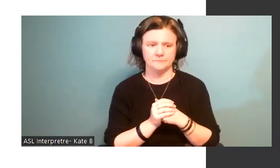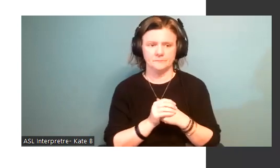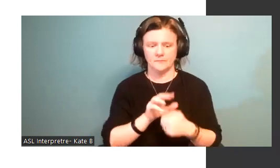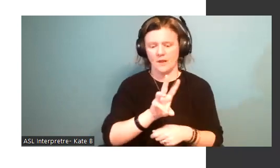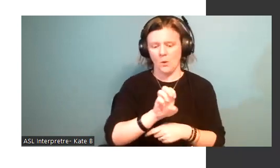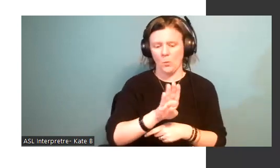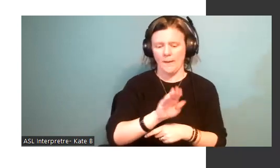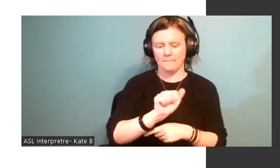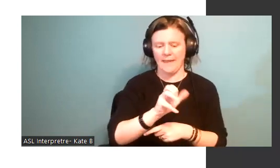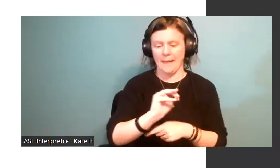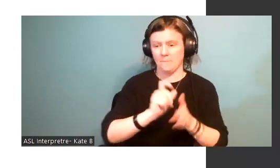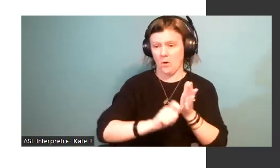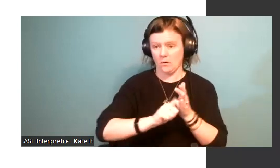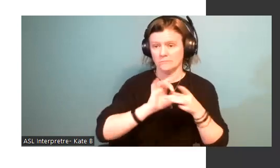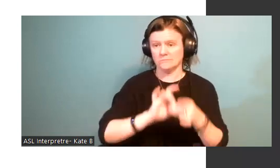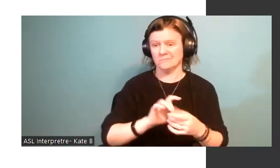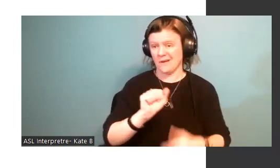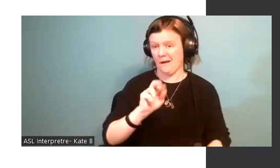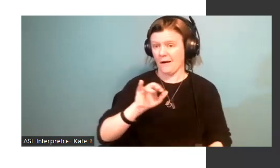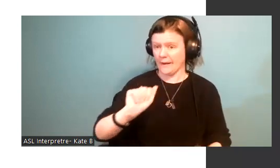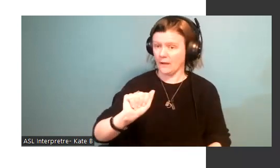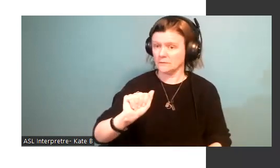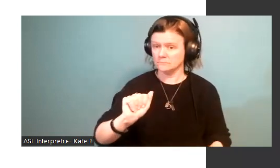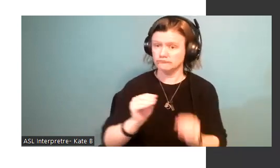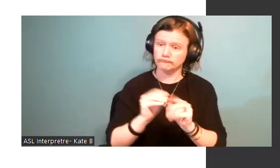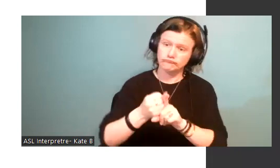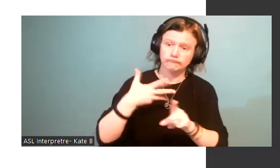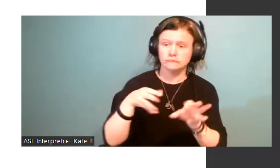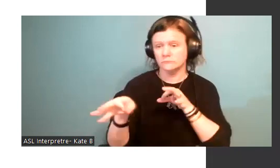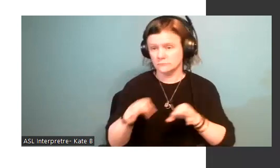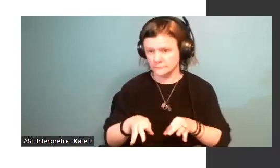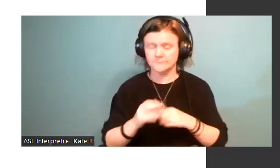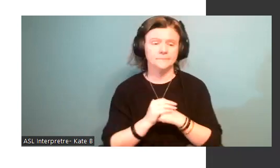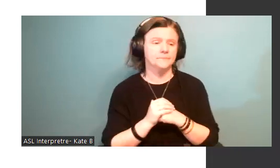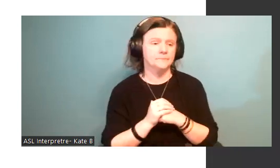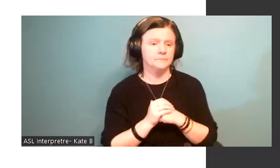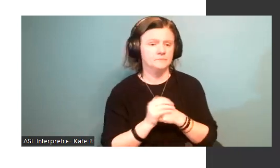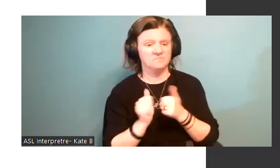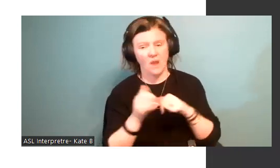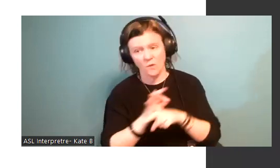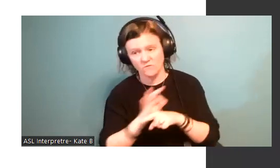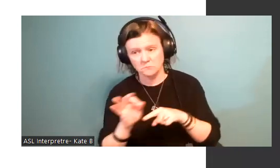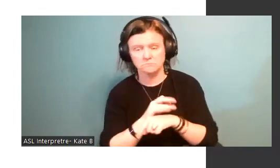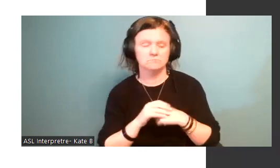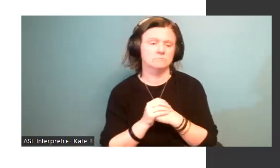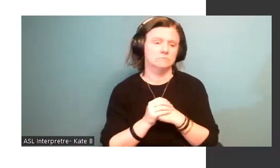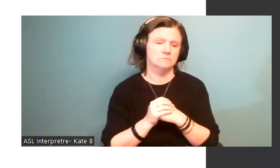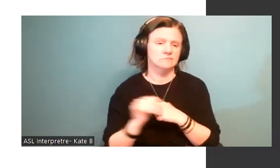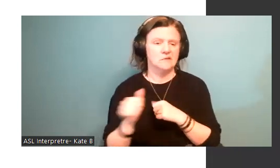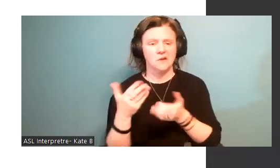ccess@nfb.org or go to their website, nfb.org/cena. There are additional resources